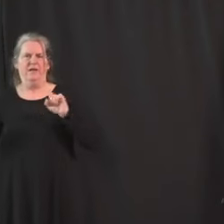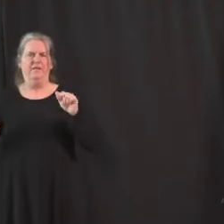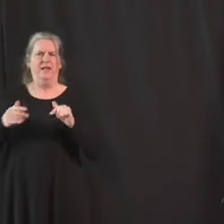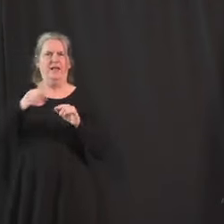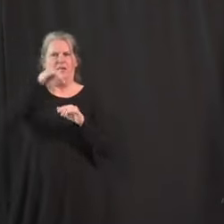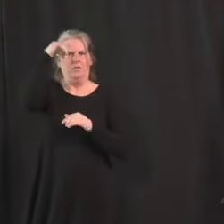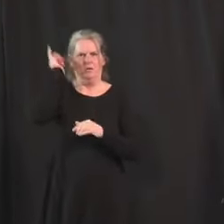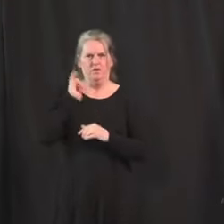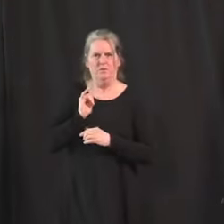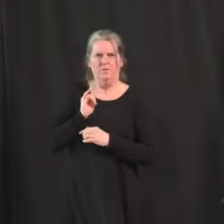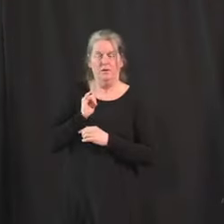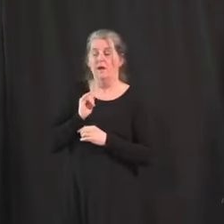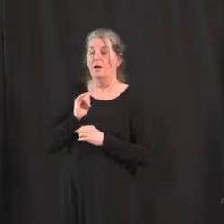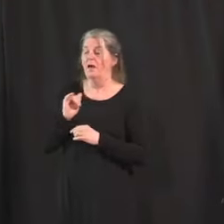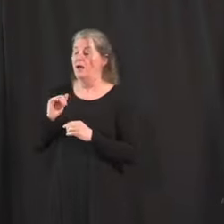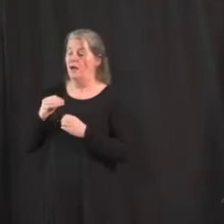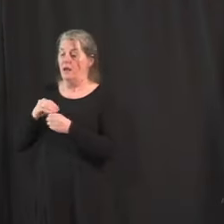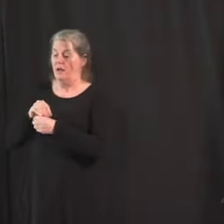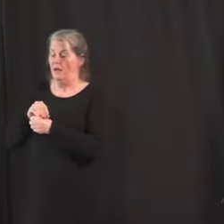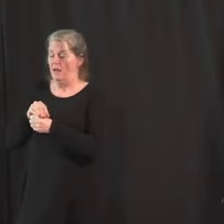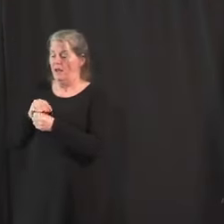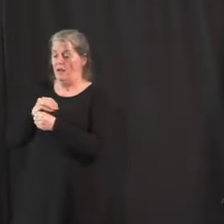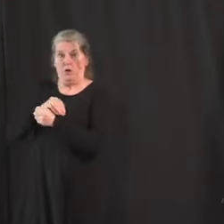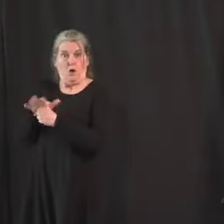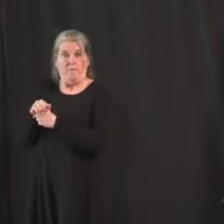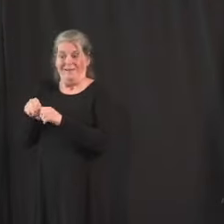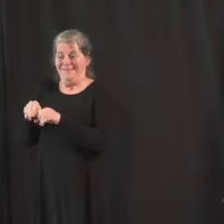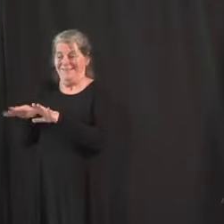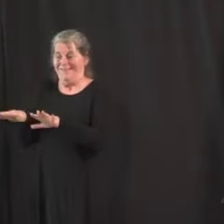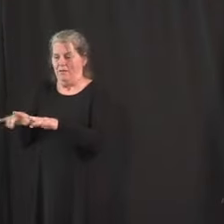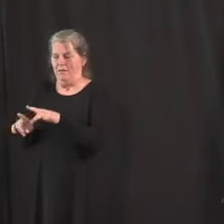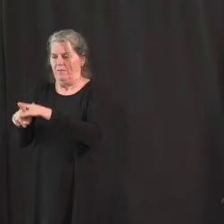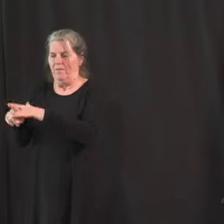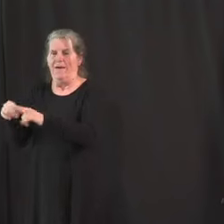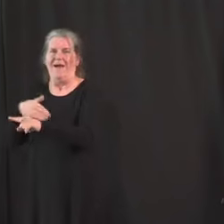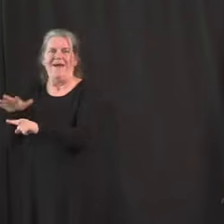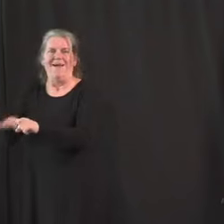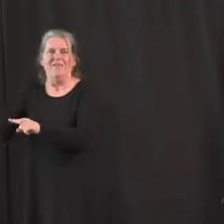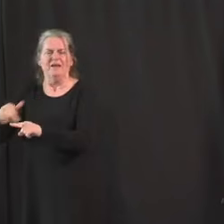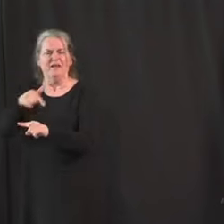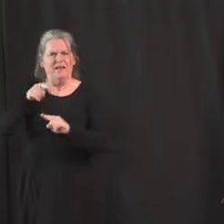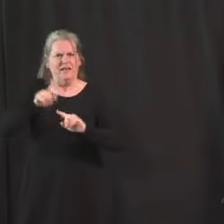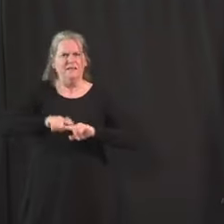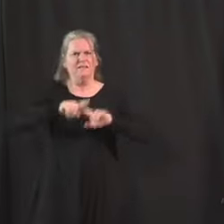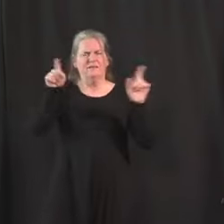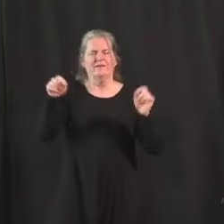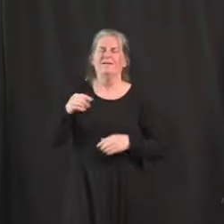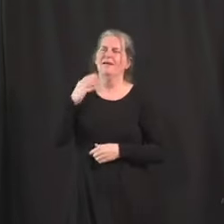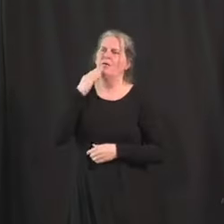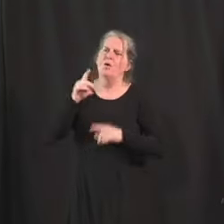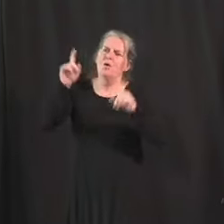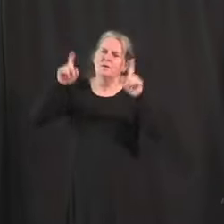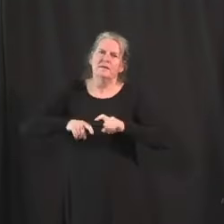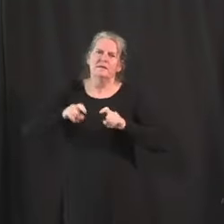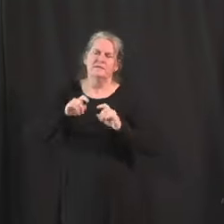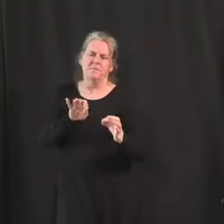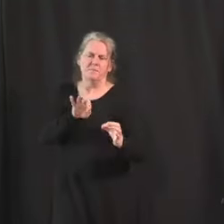INFECTION IS DOCUMENTED. WE KNOW THAT TESTING WILL NEVER BE PERFECT AND THAT CASES MAY WELL BE MISSED.